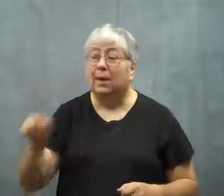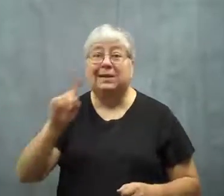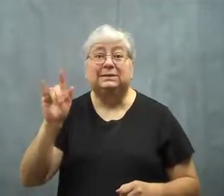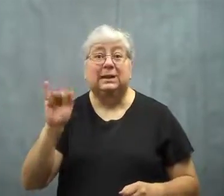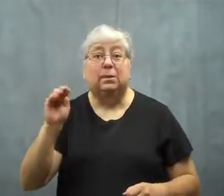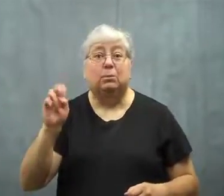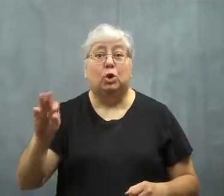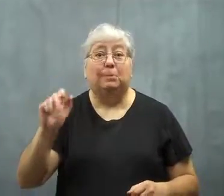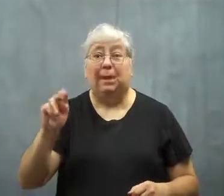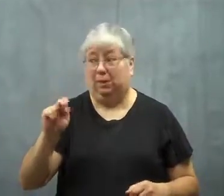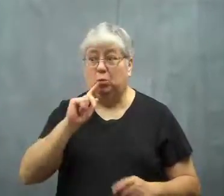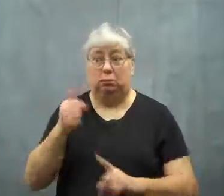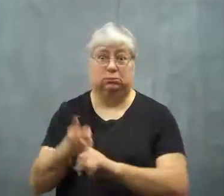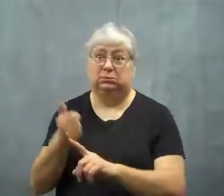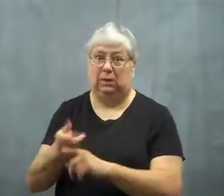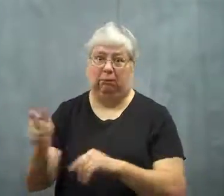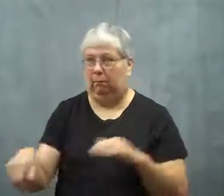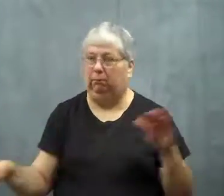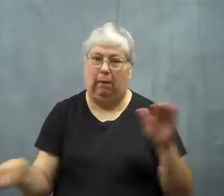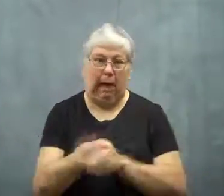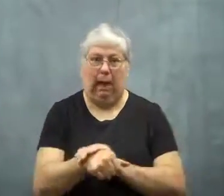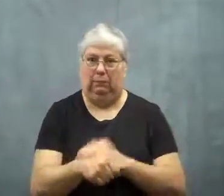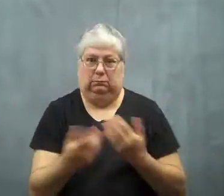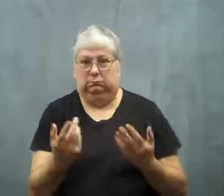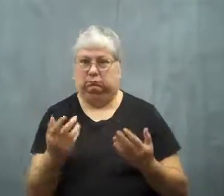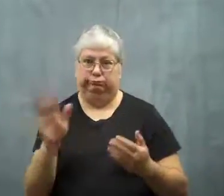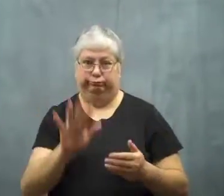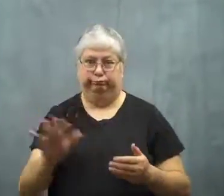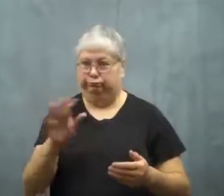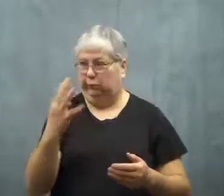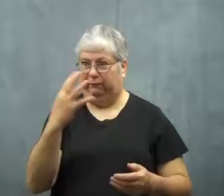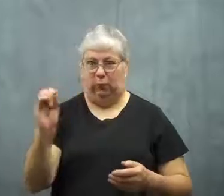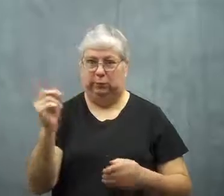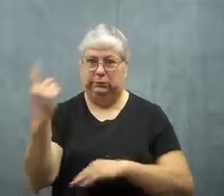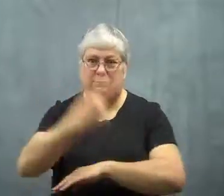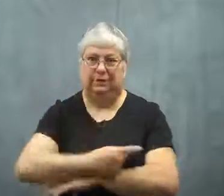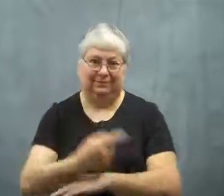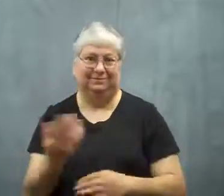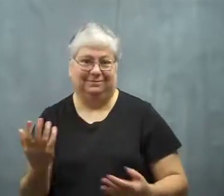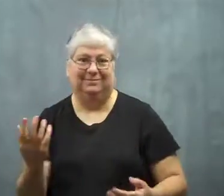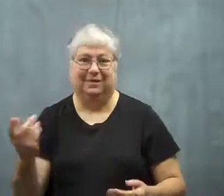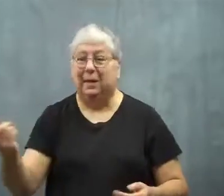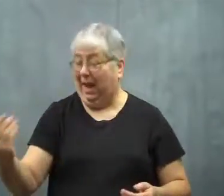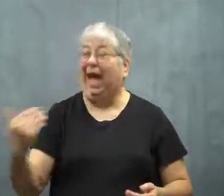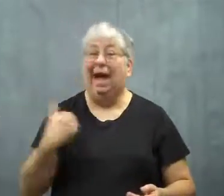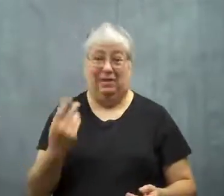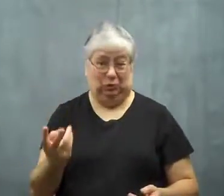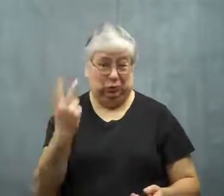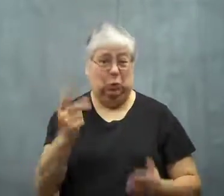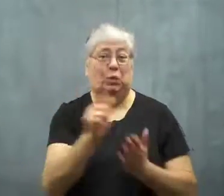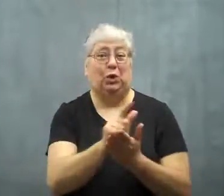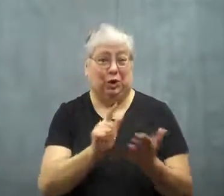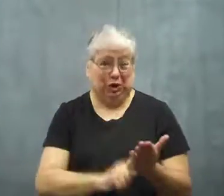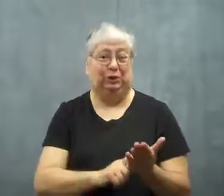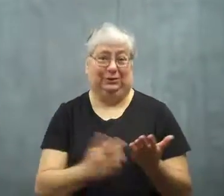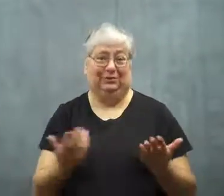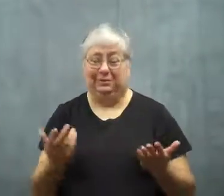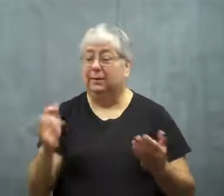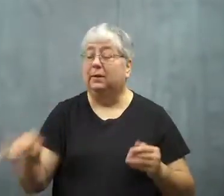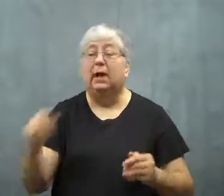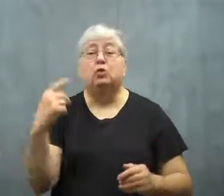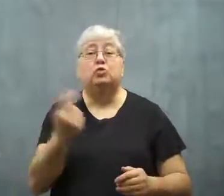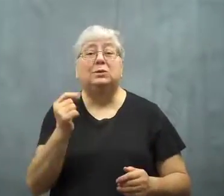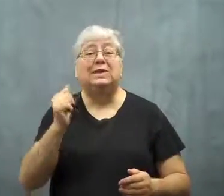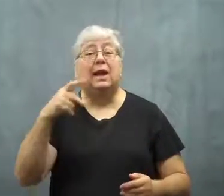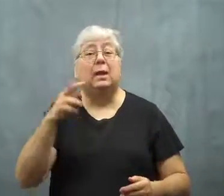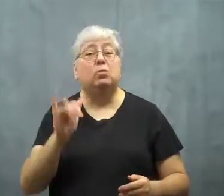Zimmerman had been in hiding for around 40 days.